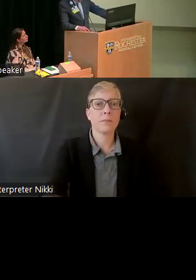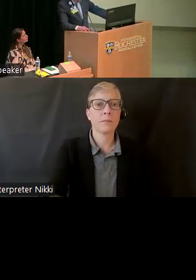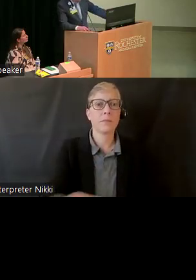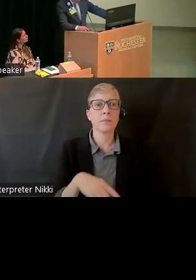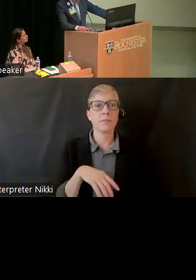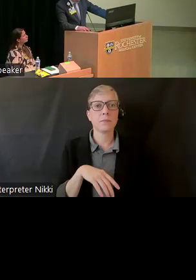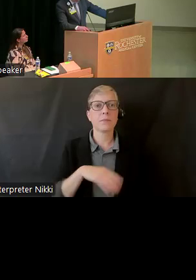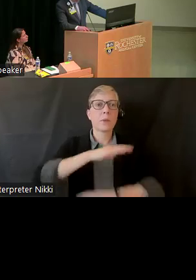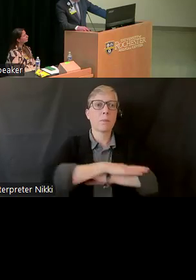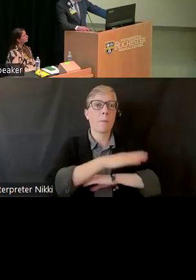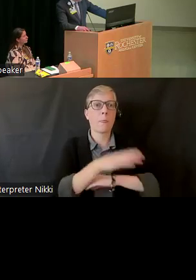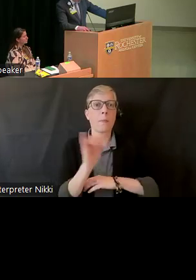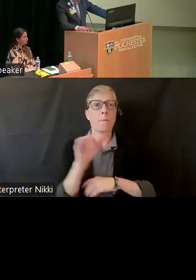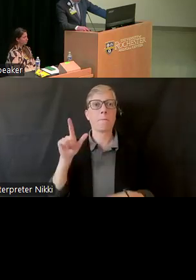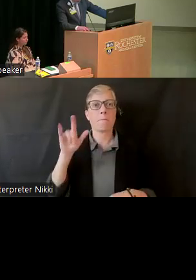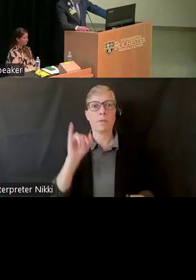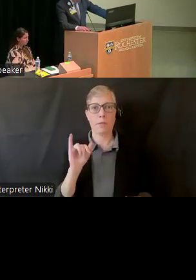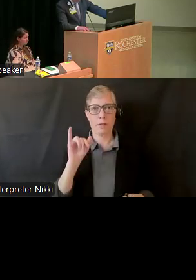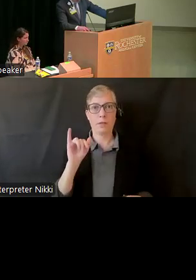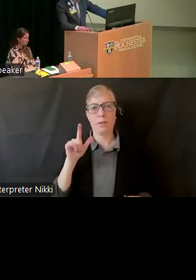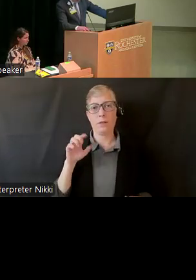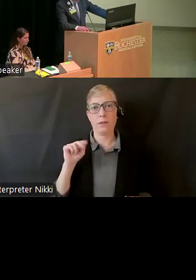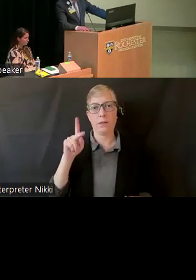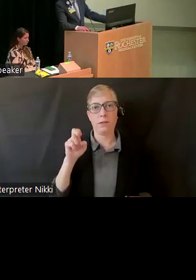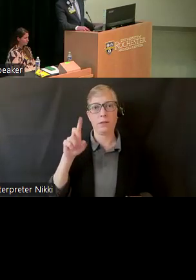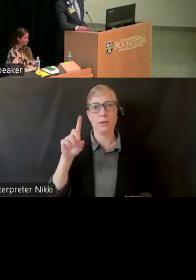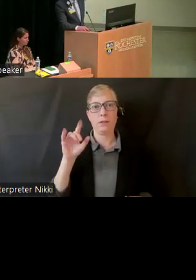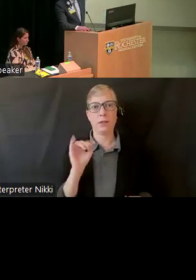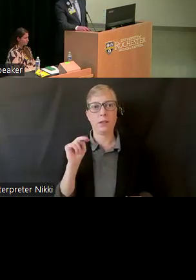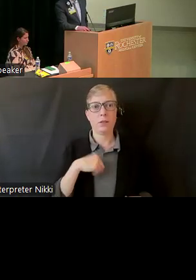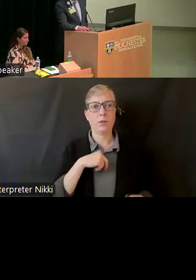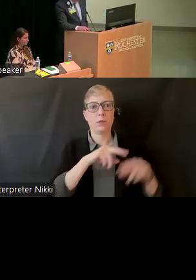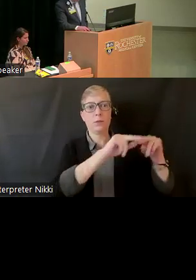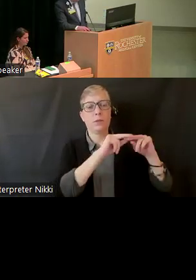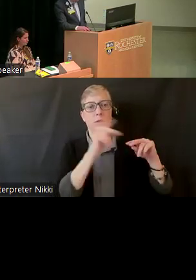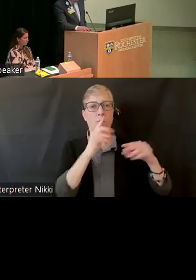to share our successes with the nation and our representation among national thought leaders